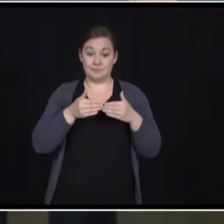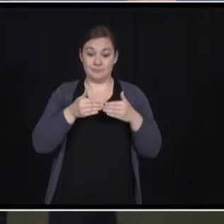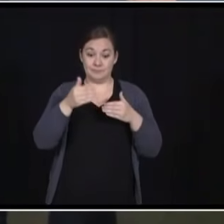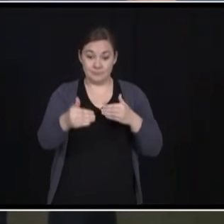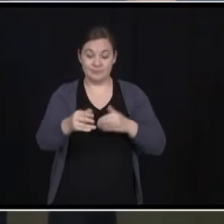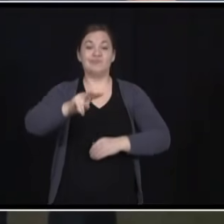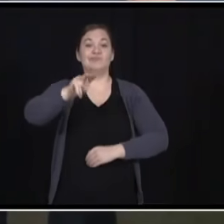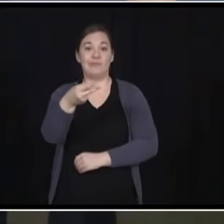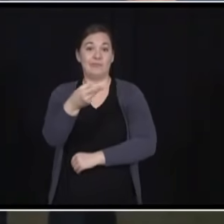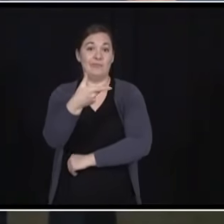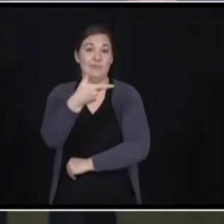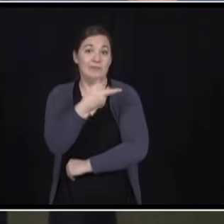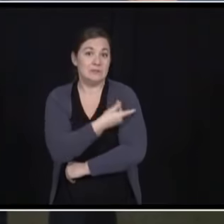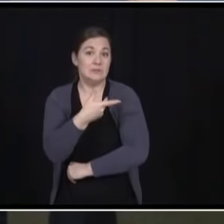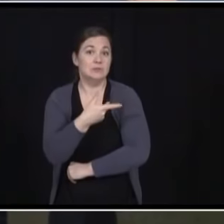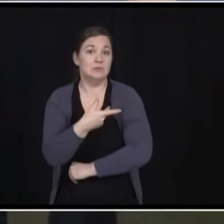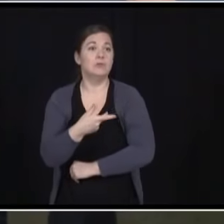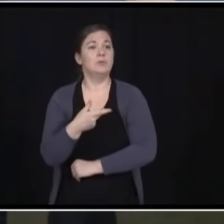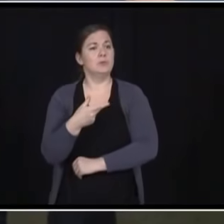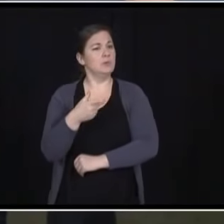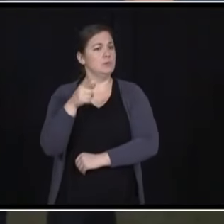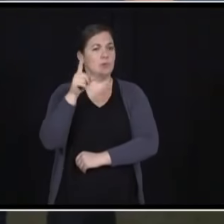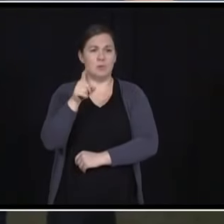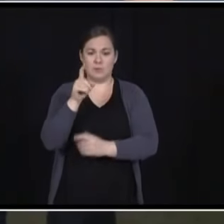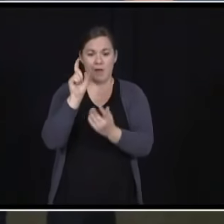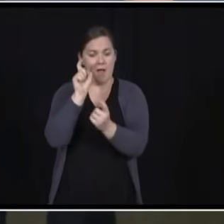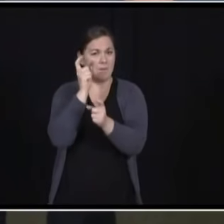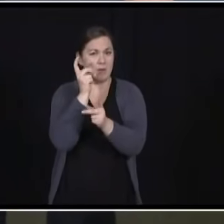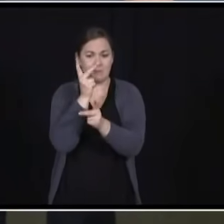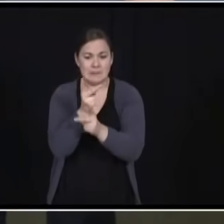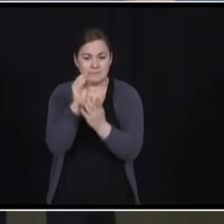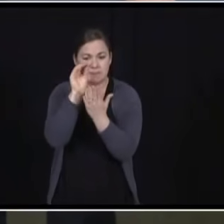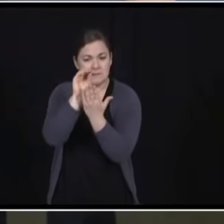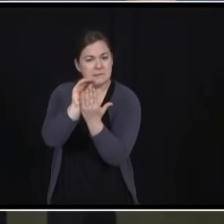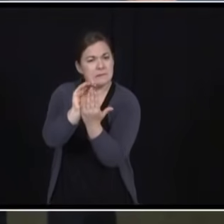staff and we have to vaccinate them not once but twice within 21 days.